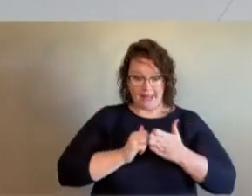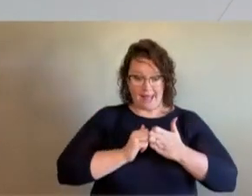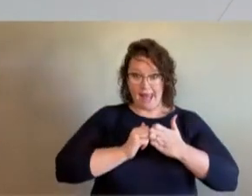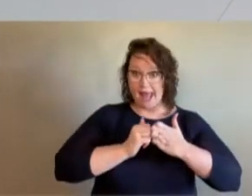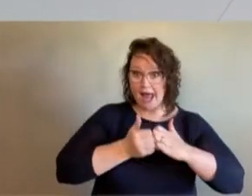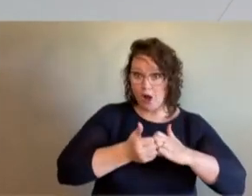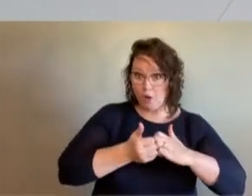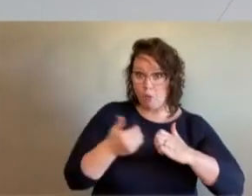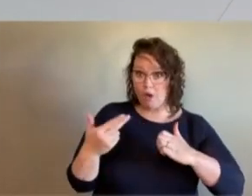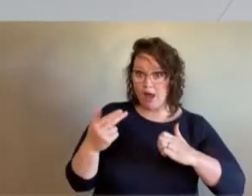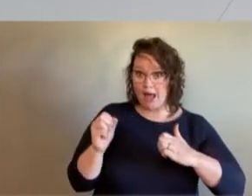circle map.